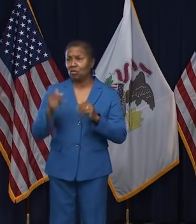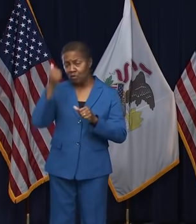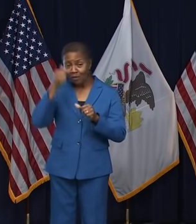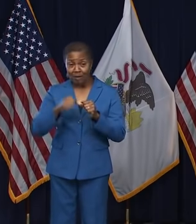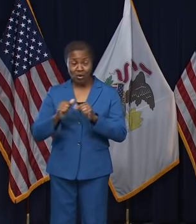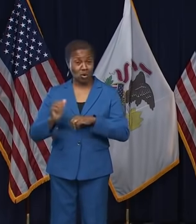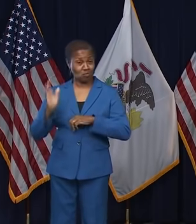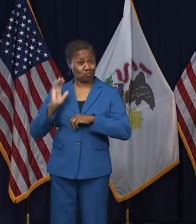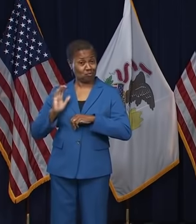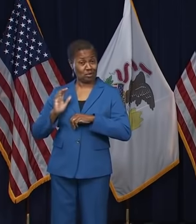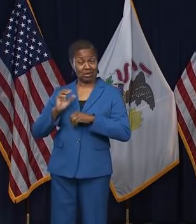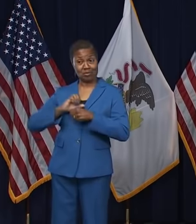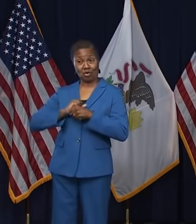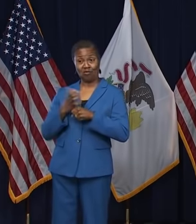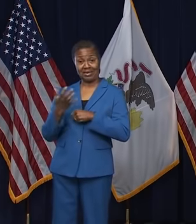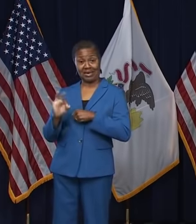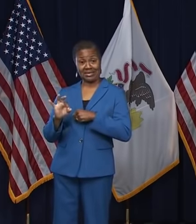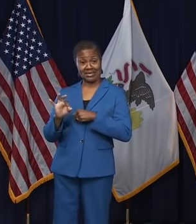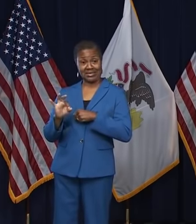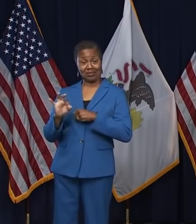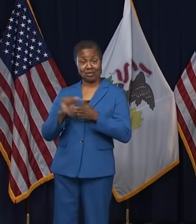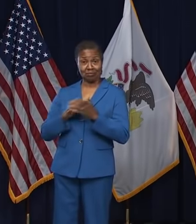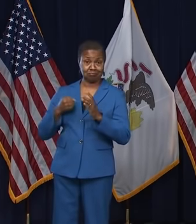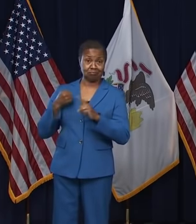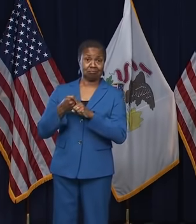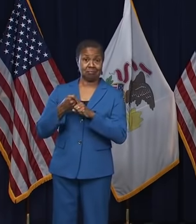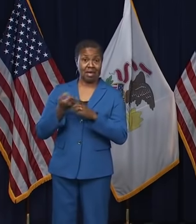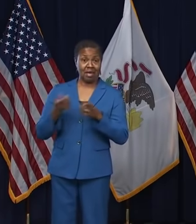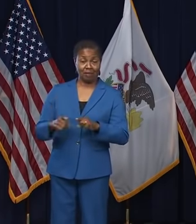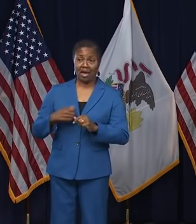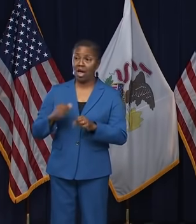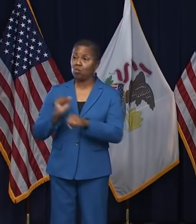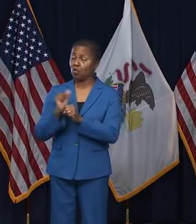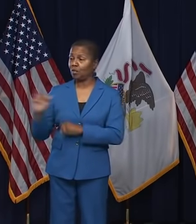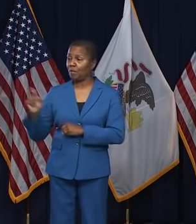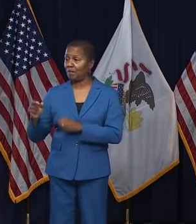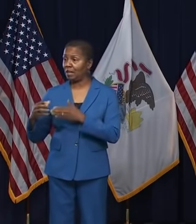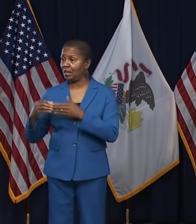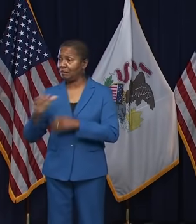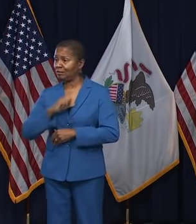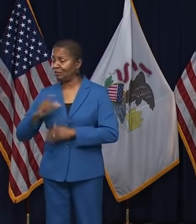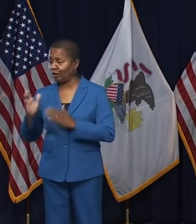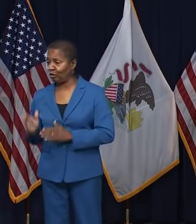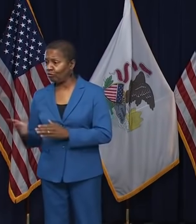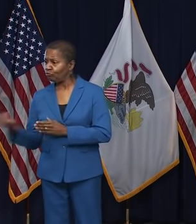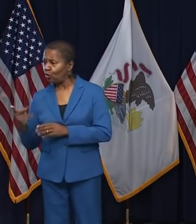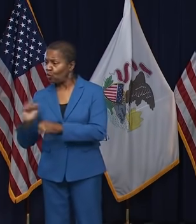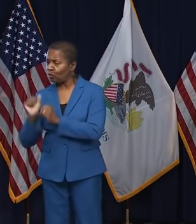aisle people as you recall